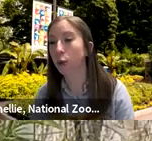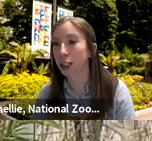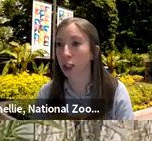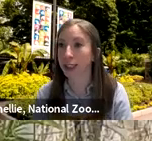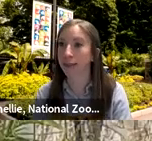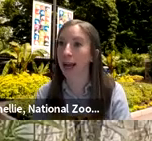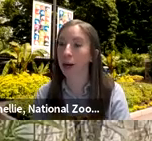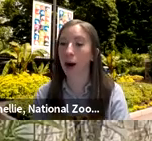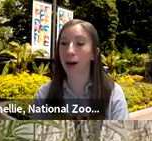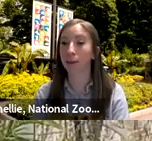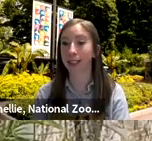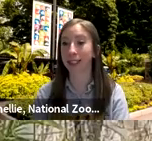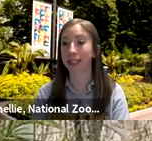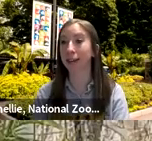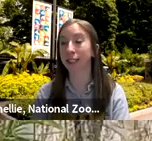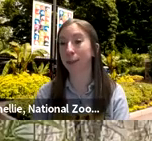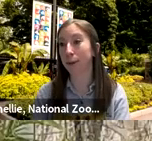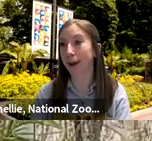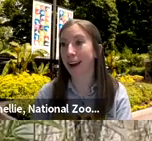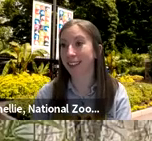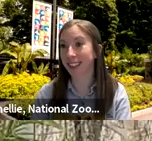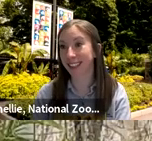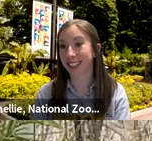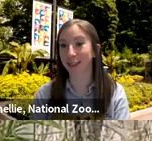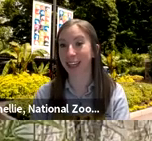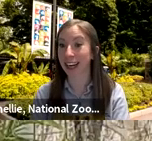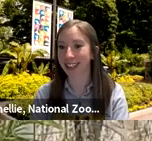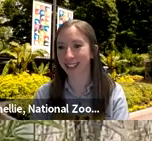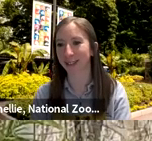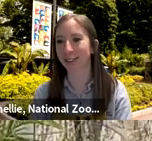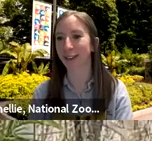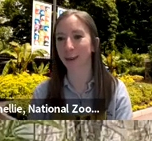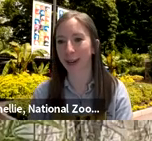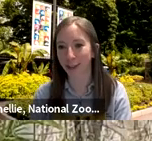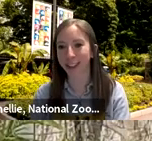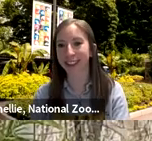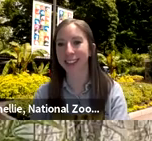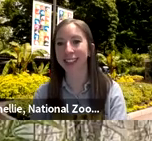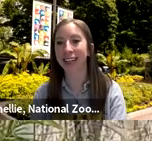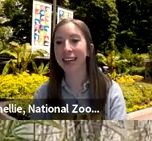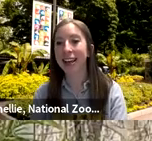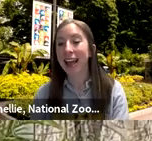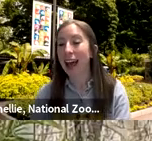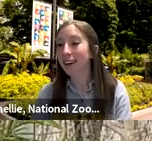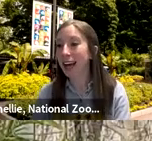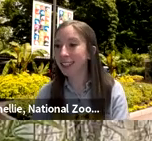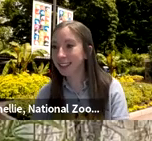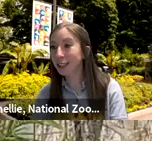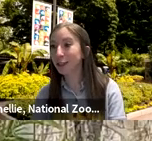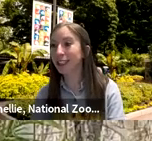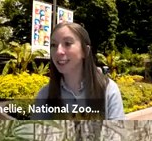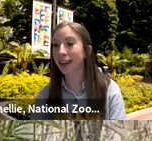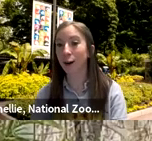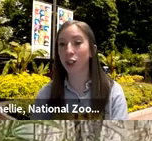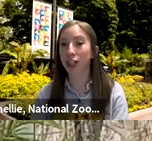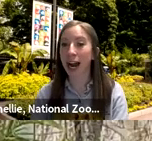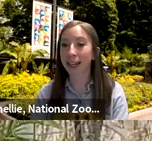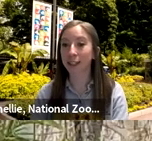questions in that column to see if someone behind the scenes has already answered one of your questions.